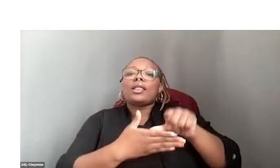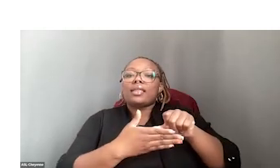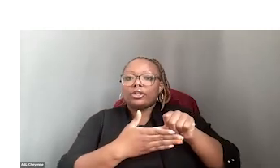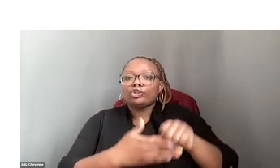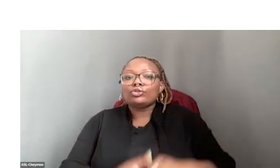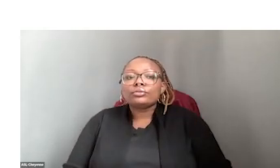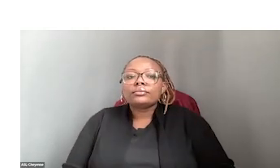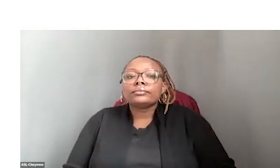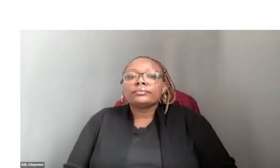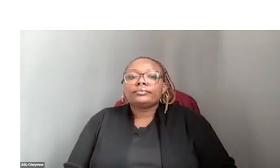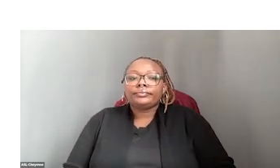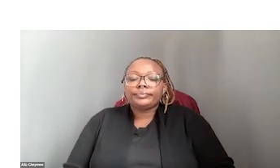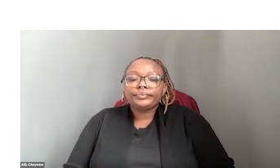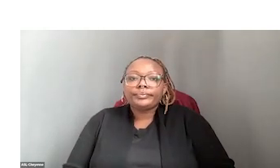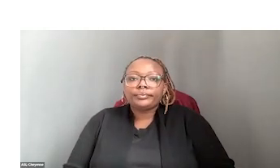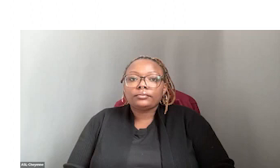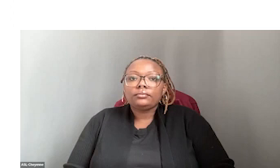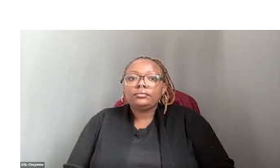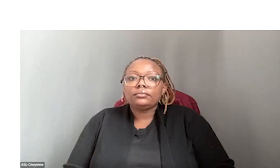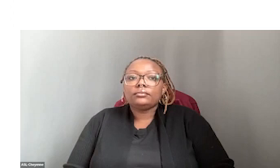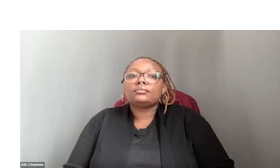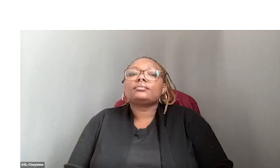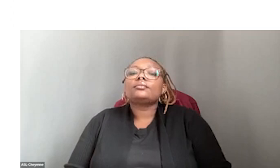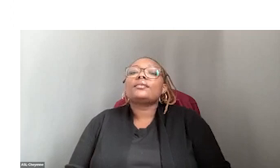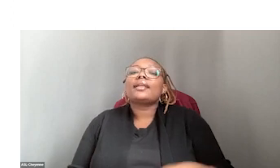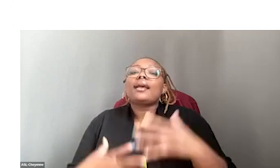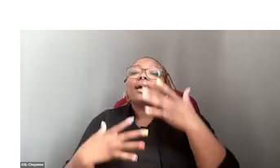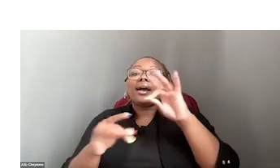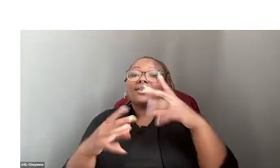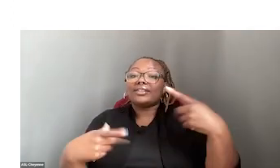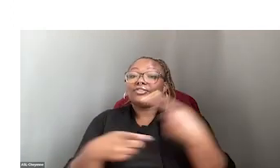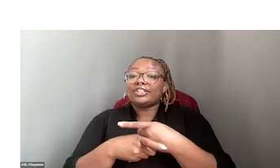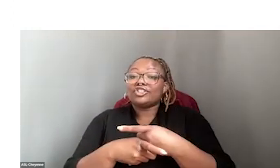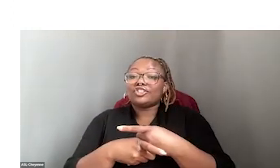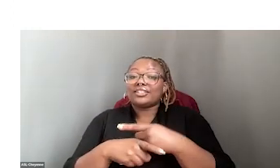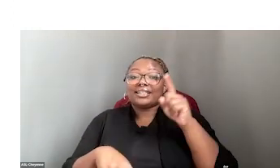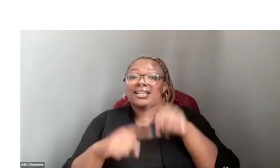Conflicts of interest that cannot be satisfactorily managed, reduced, or eliminated,